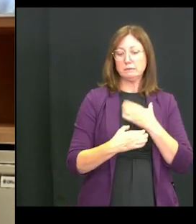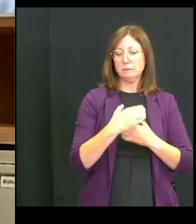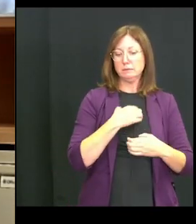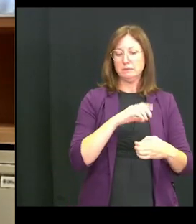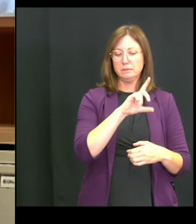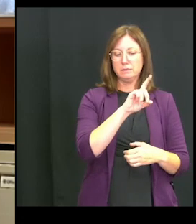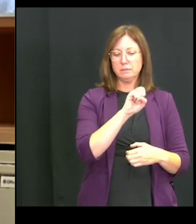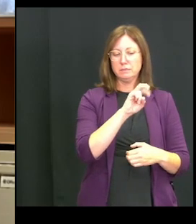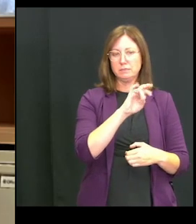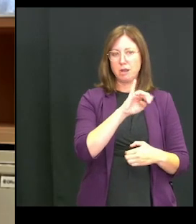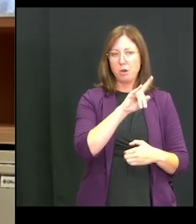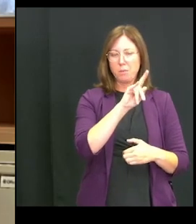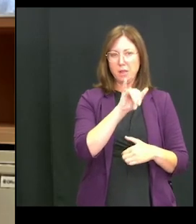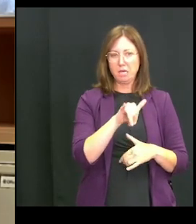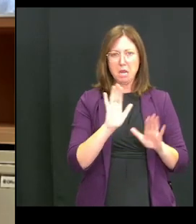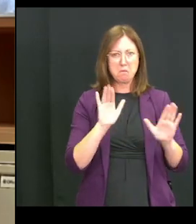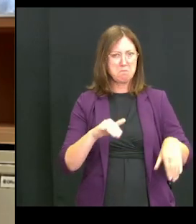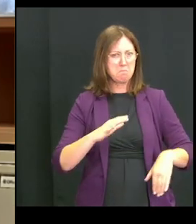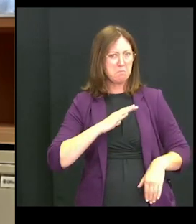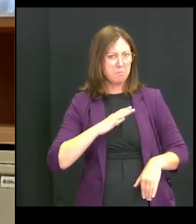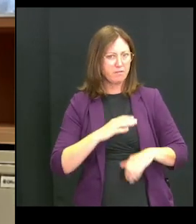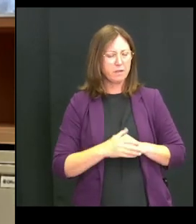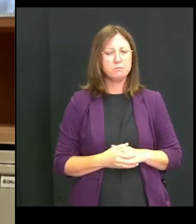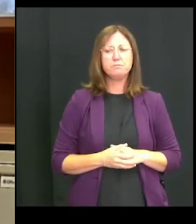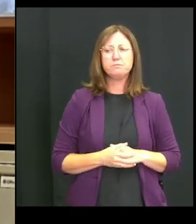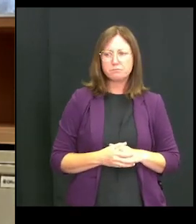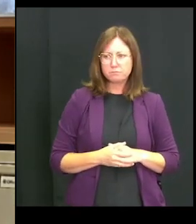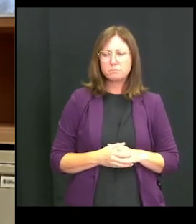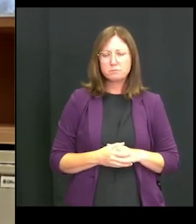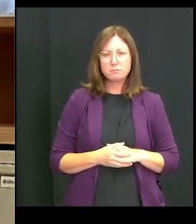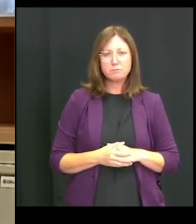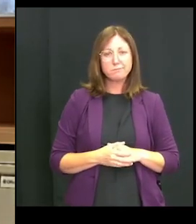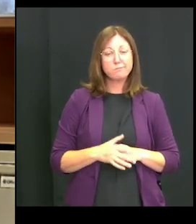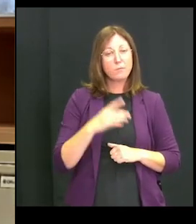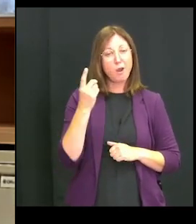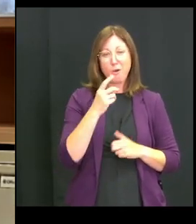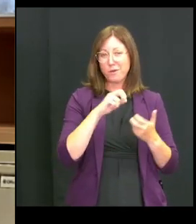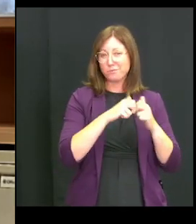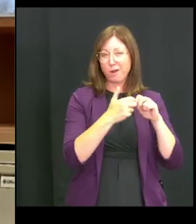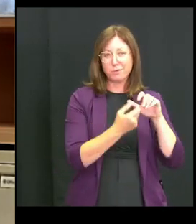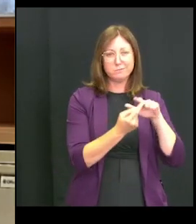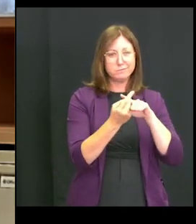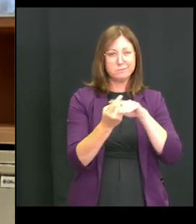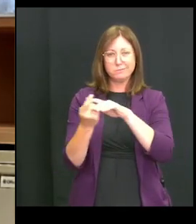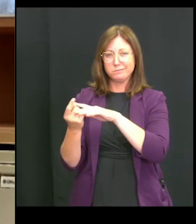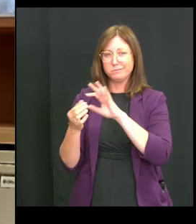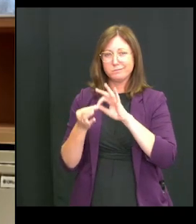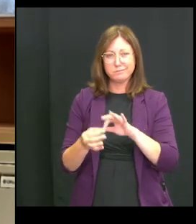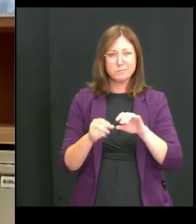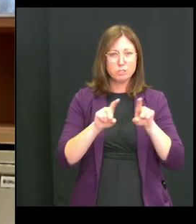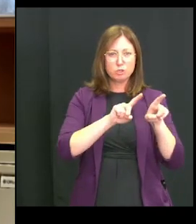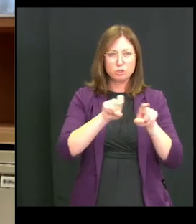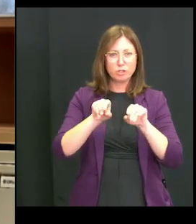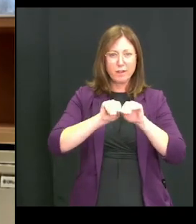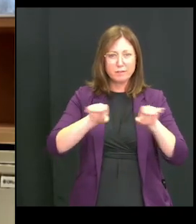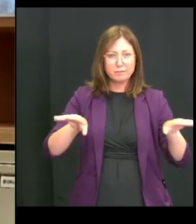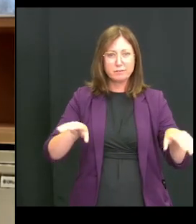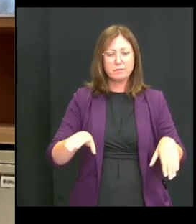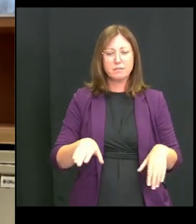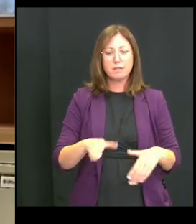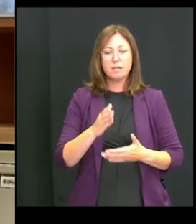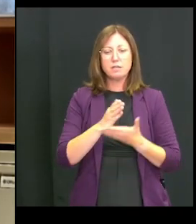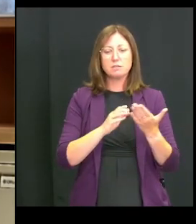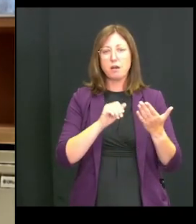So, certainly, there's always issues with survey respondents not paying particularly careful attention